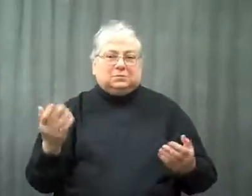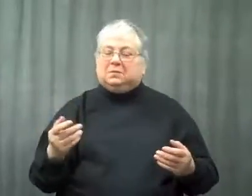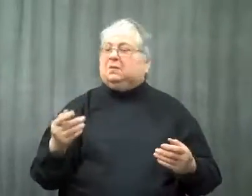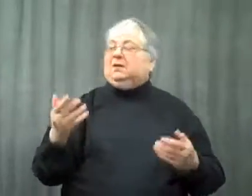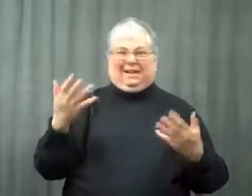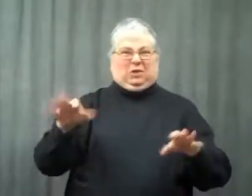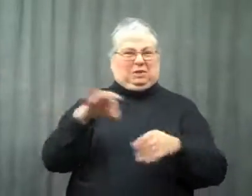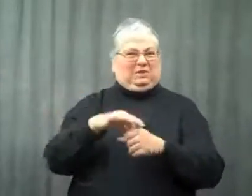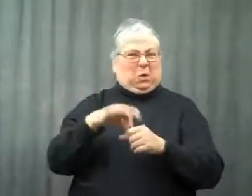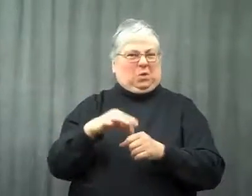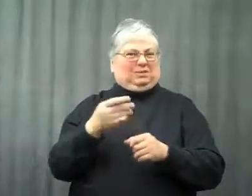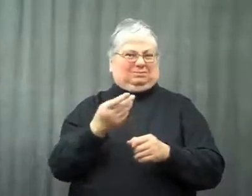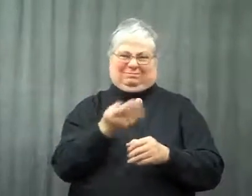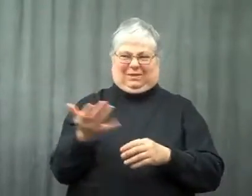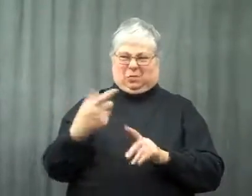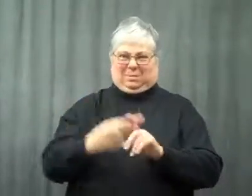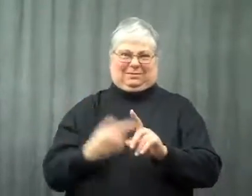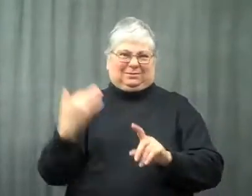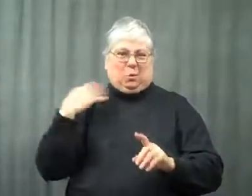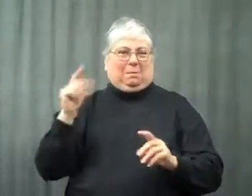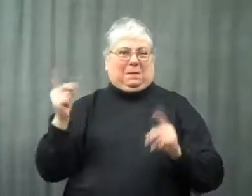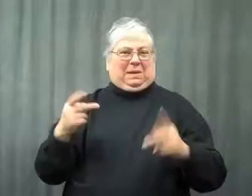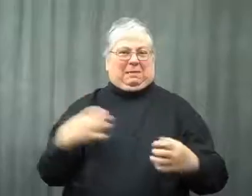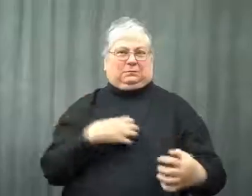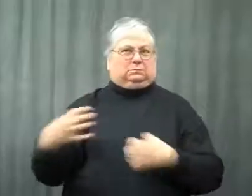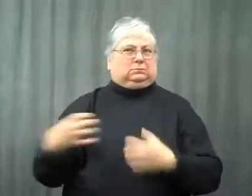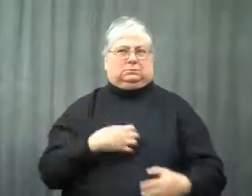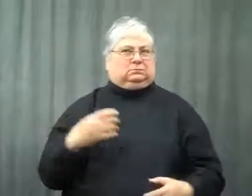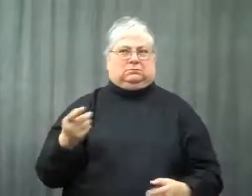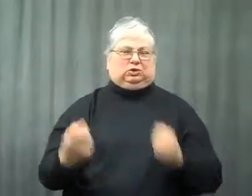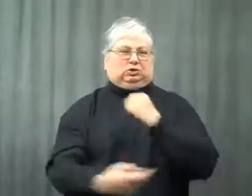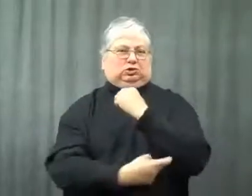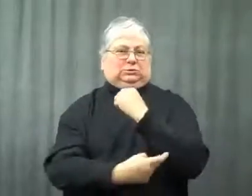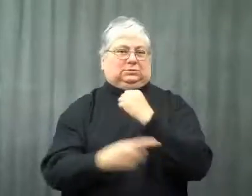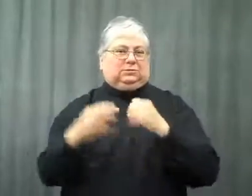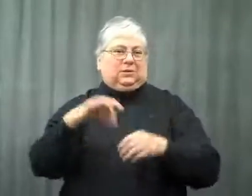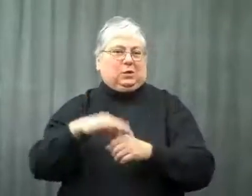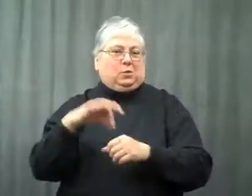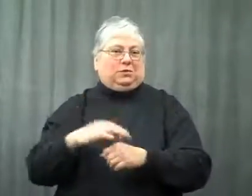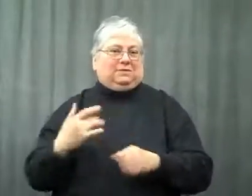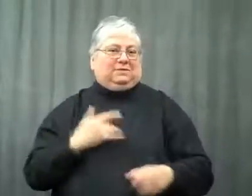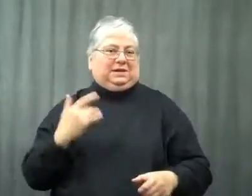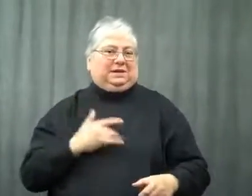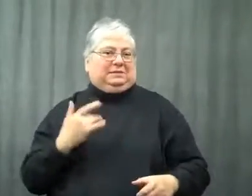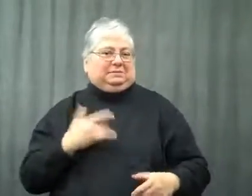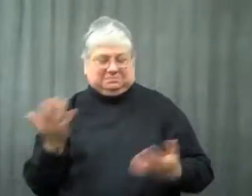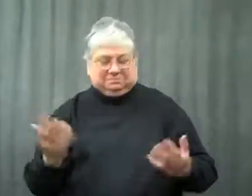There had been an election a few months ago, but the people felt it was unfair.